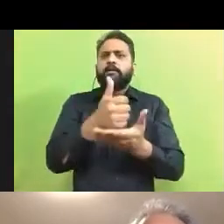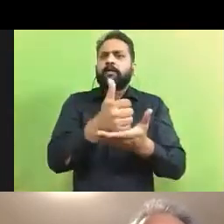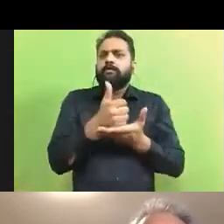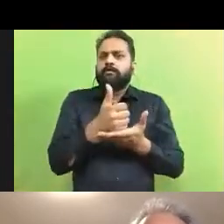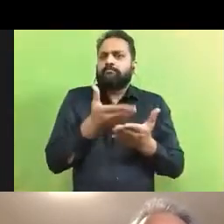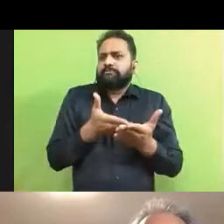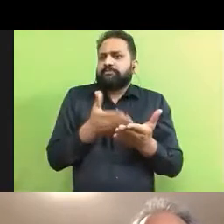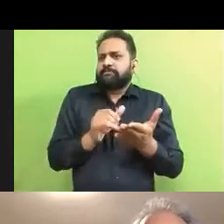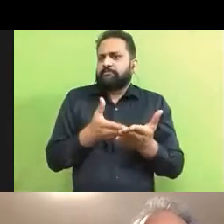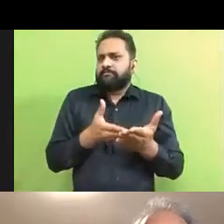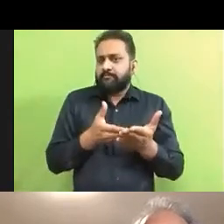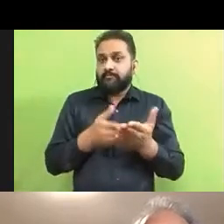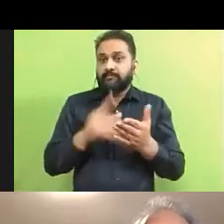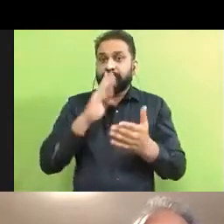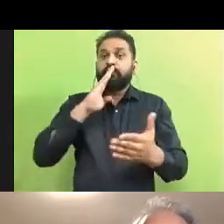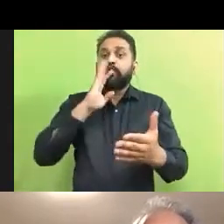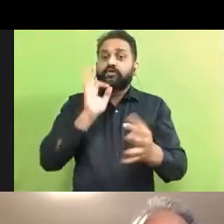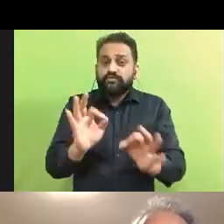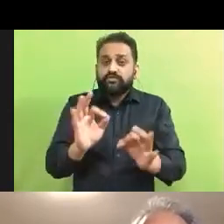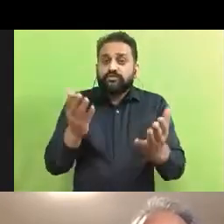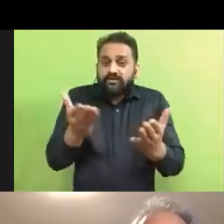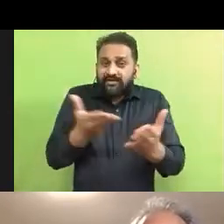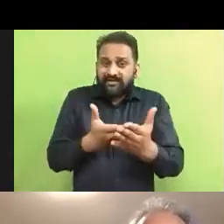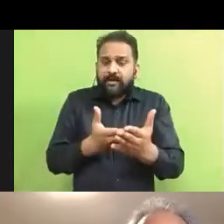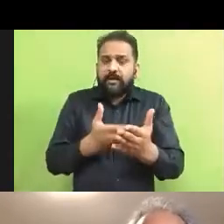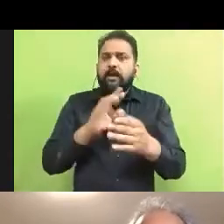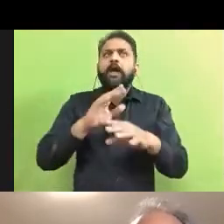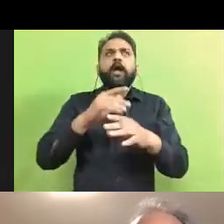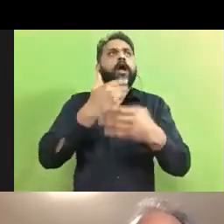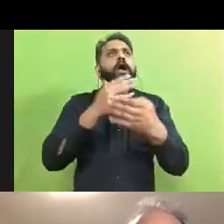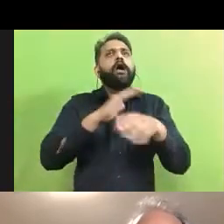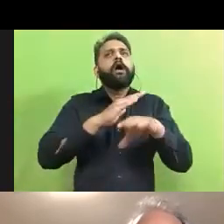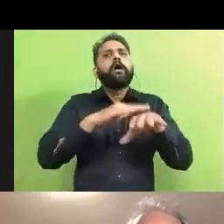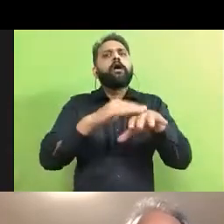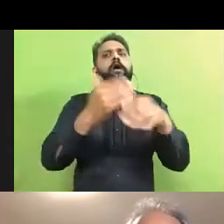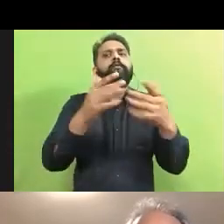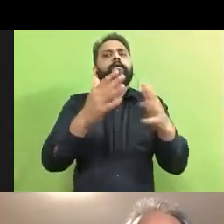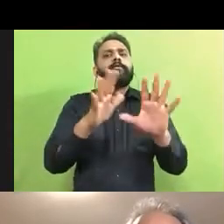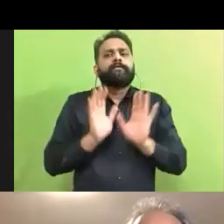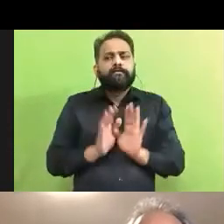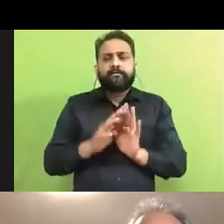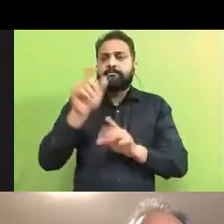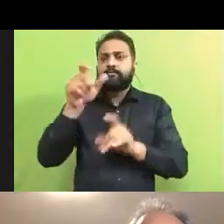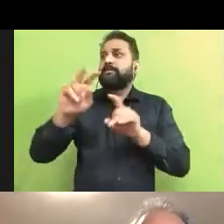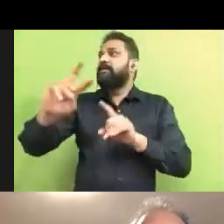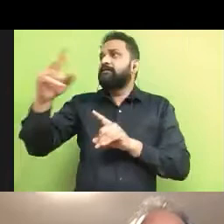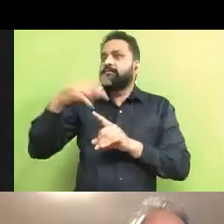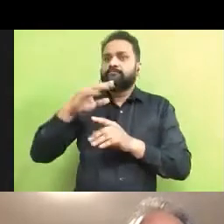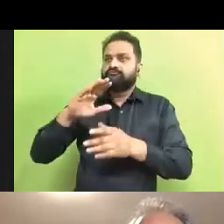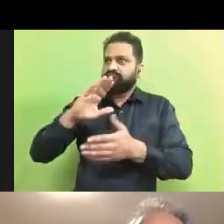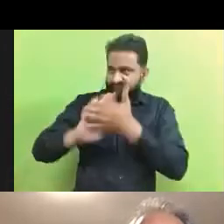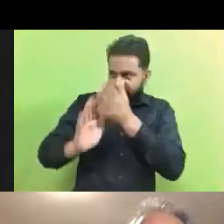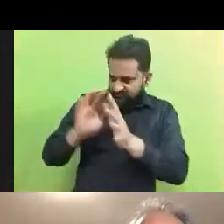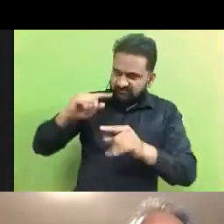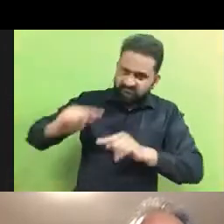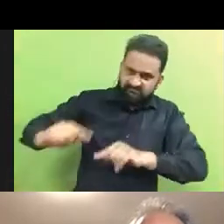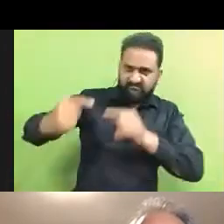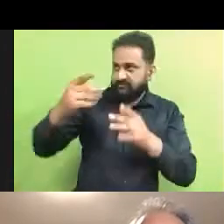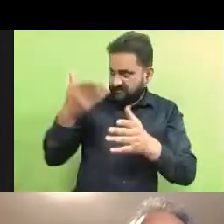facts are already established so no other team can challenge if it says that something happened